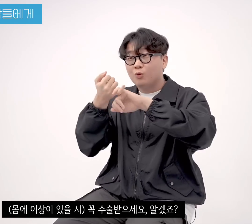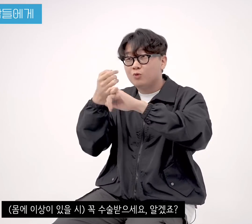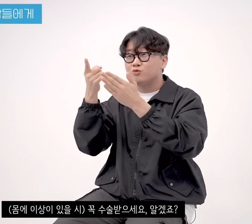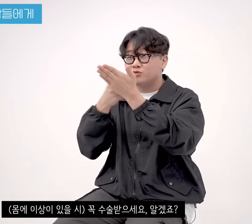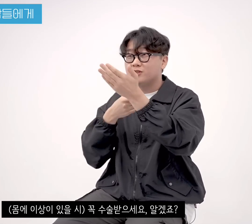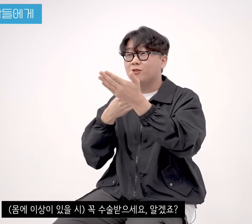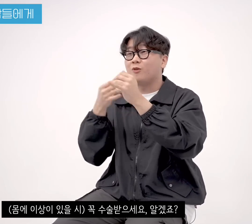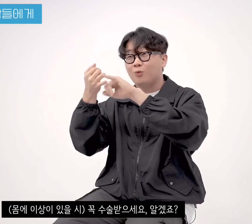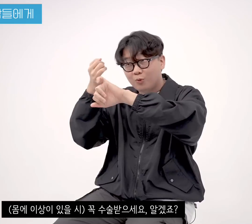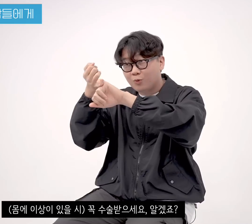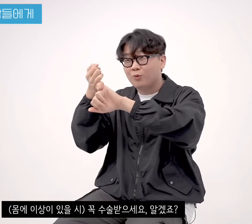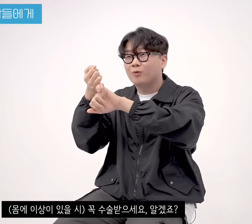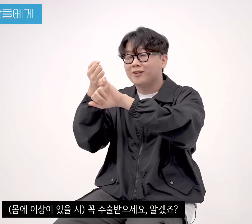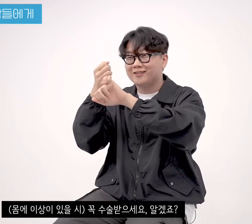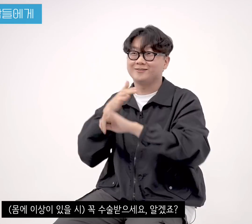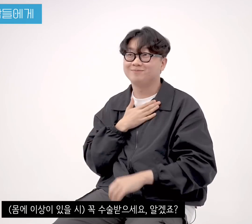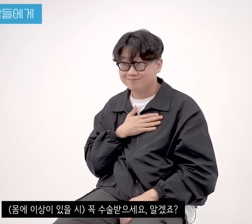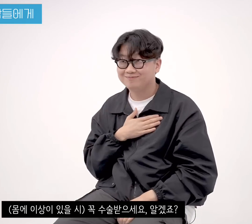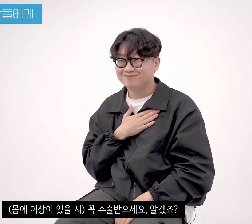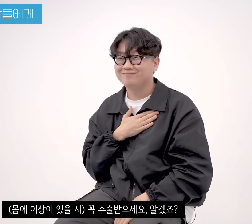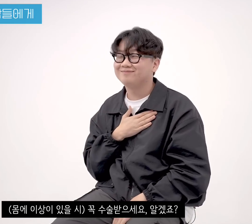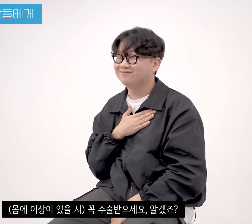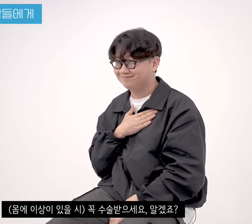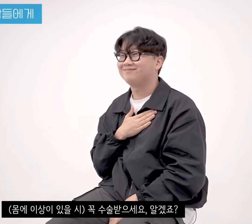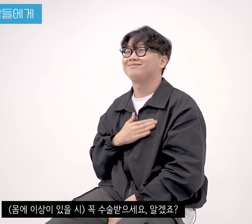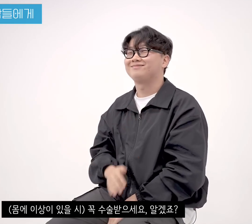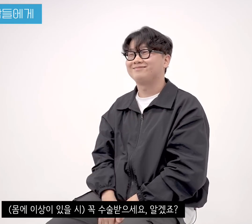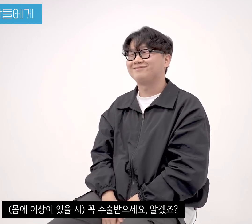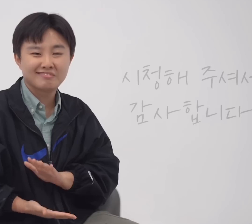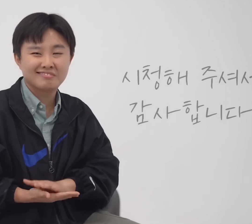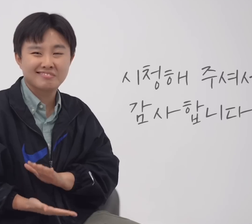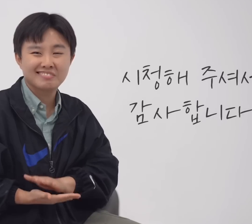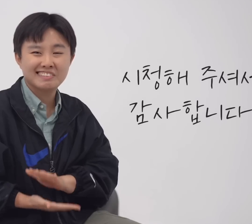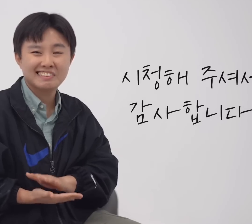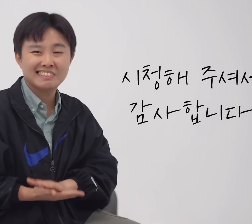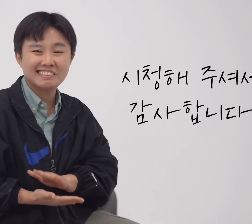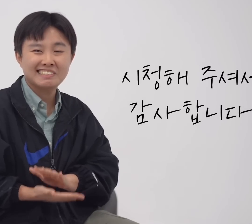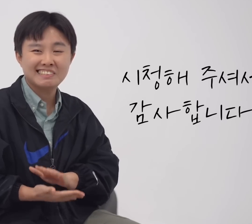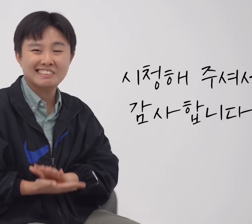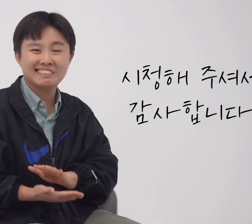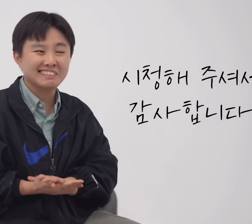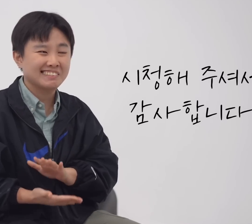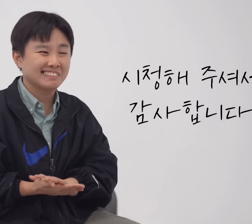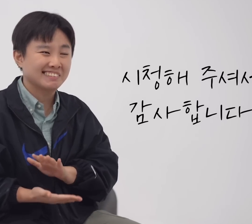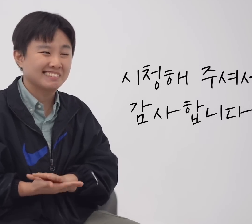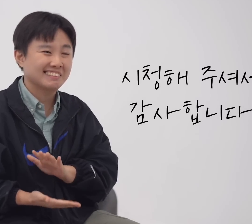(If there is something wrong with your body), make sure to get surgery, okay? Thanks for watching.